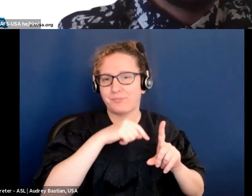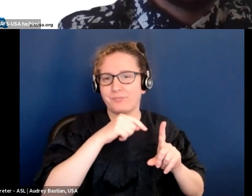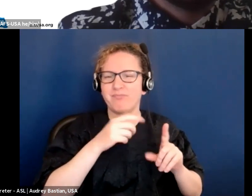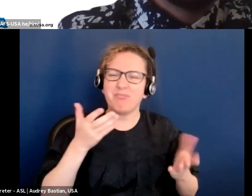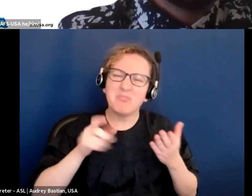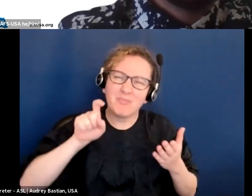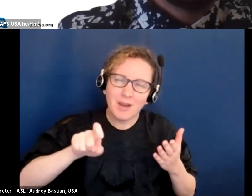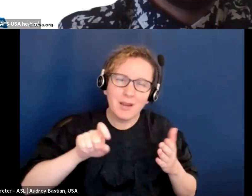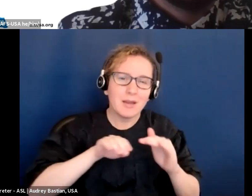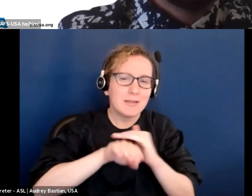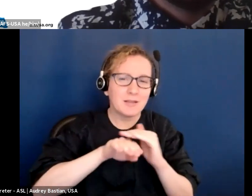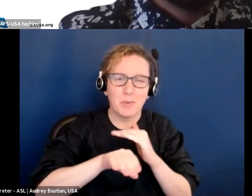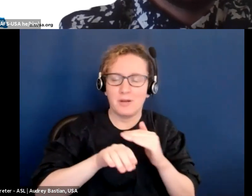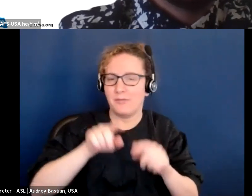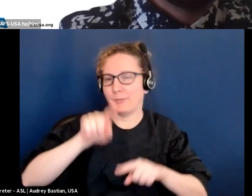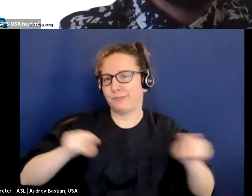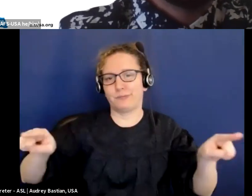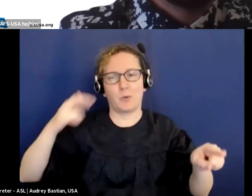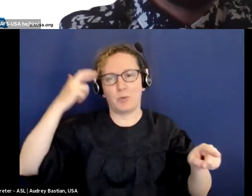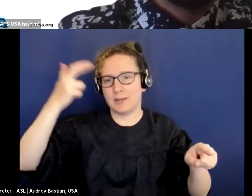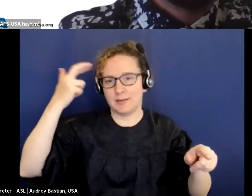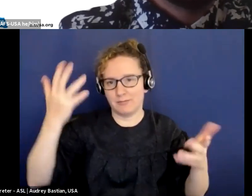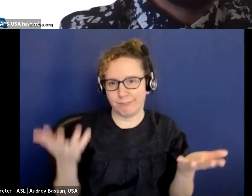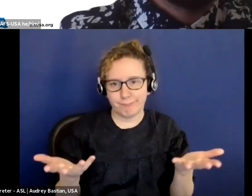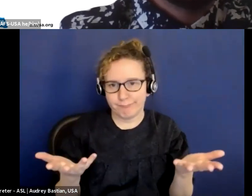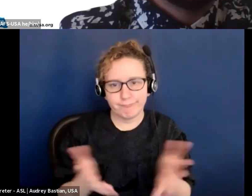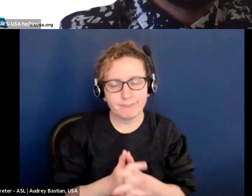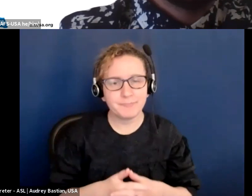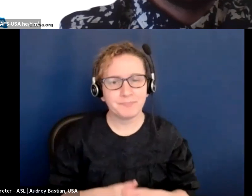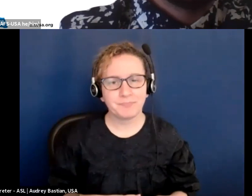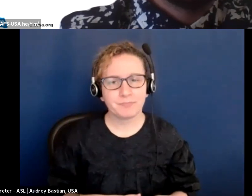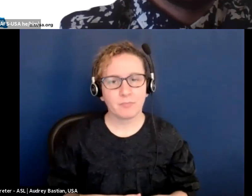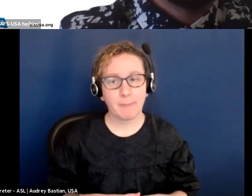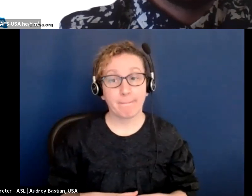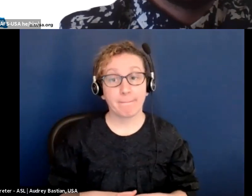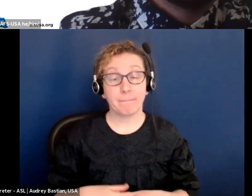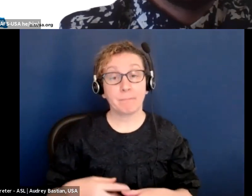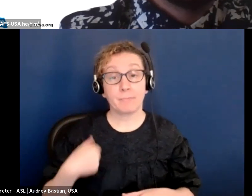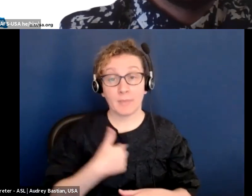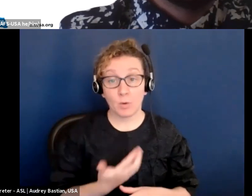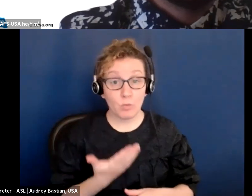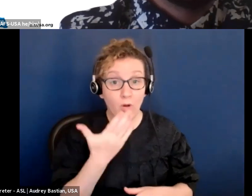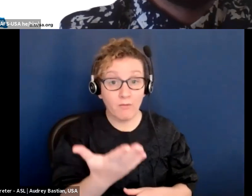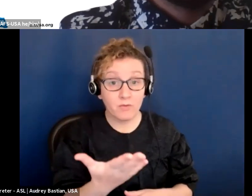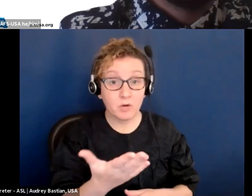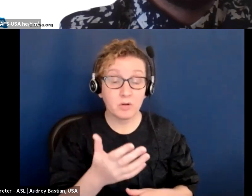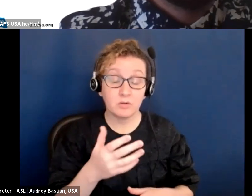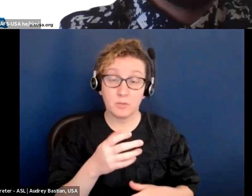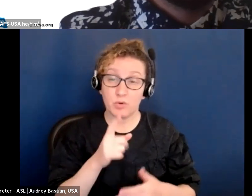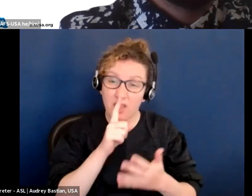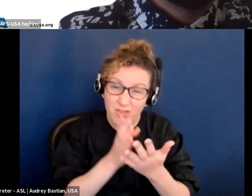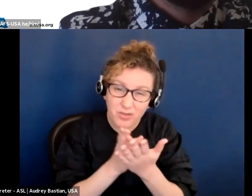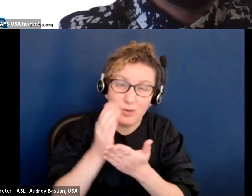accessibility for no in matter what the reason. We offer a pretty thorough training for all